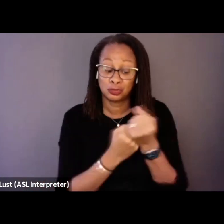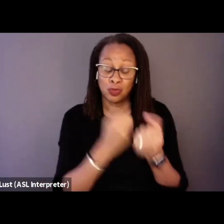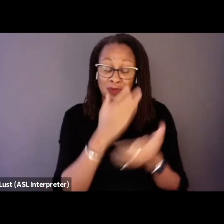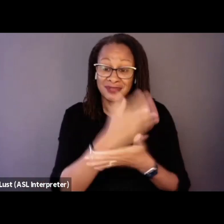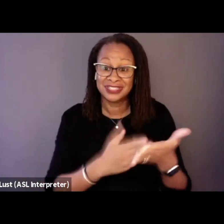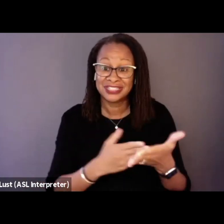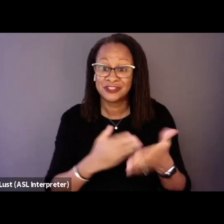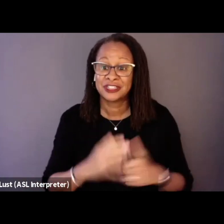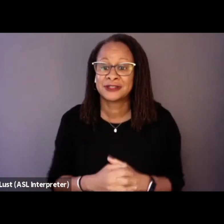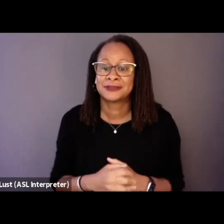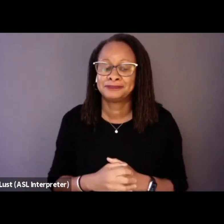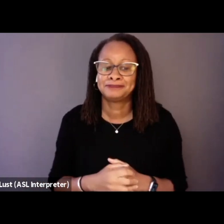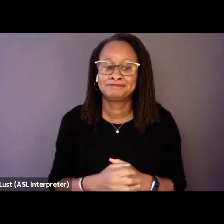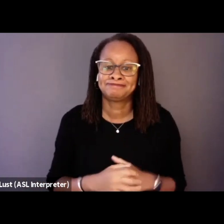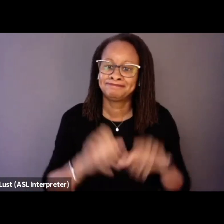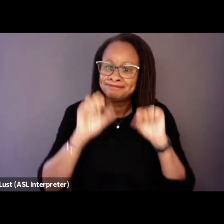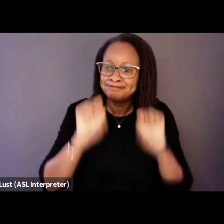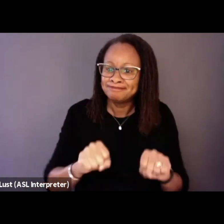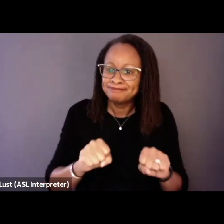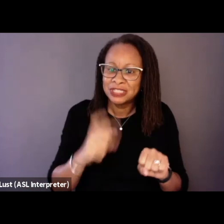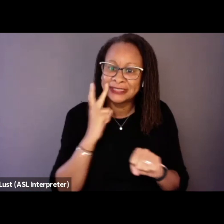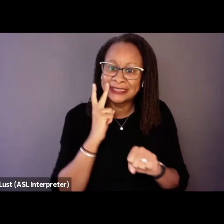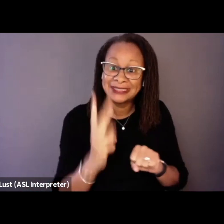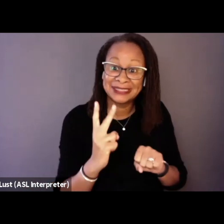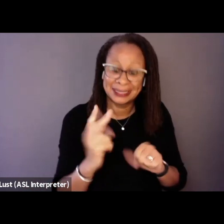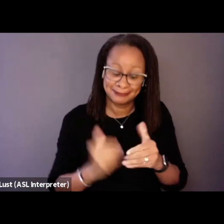And you can catch our upcoming screenings